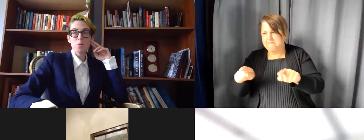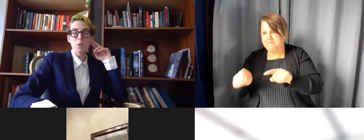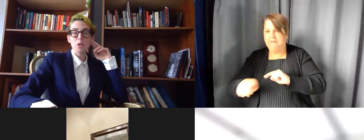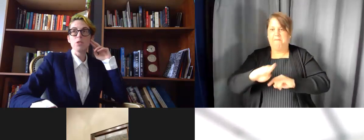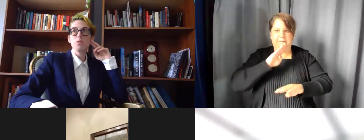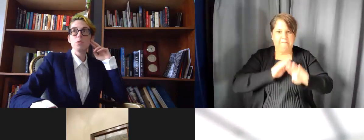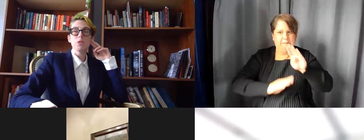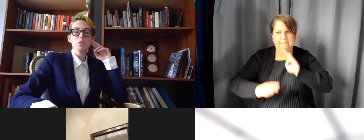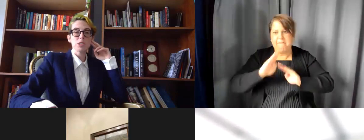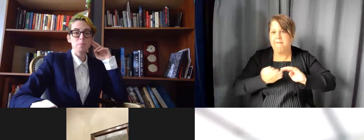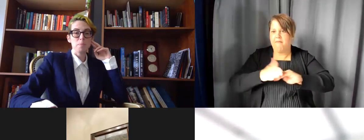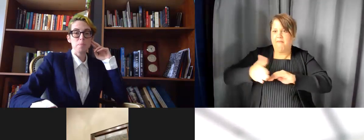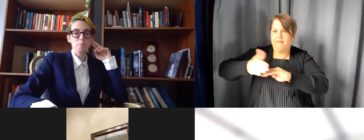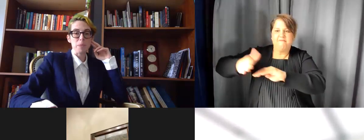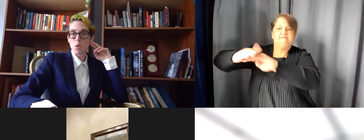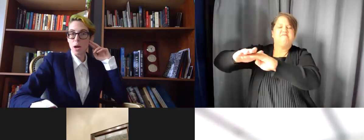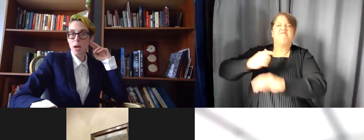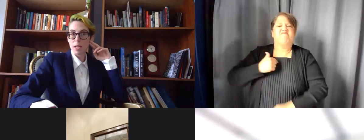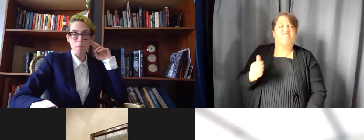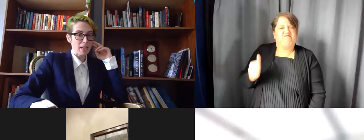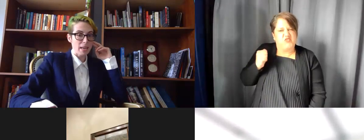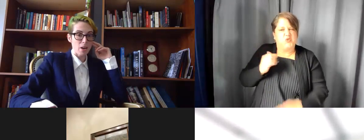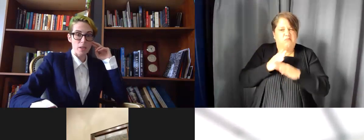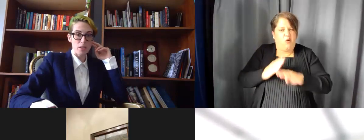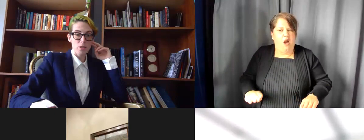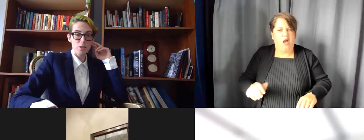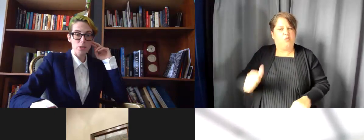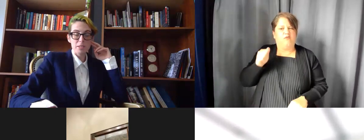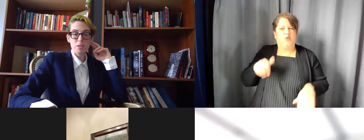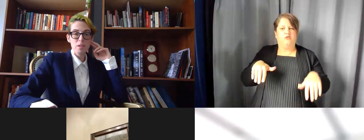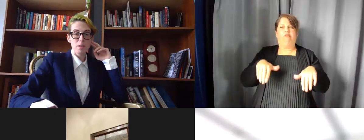Farrah Garland: we refuse to be quiet and back down, and just